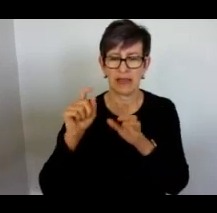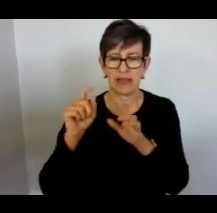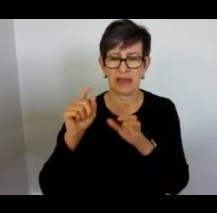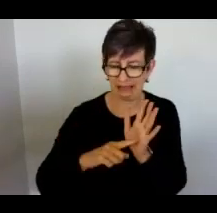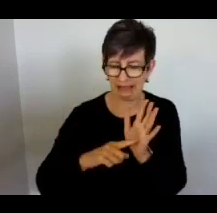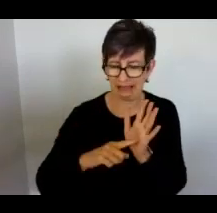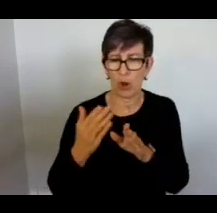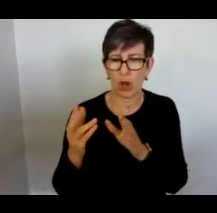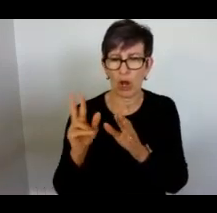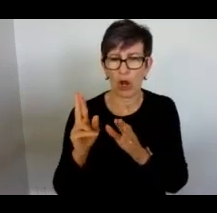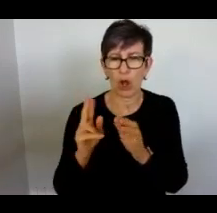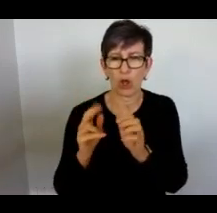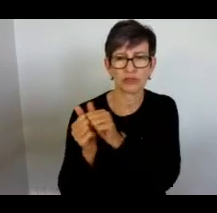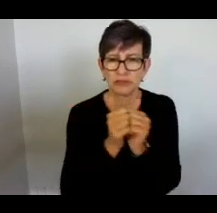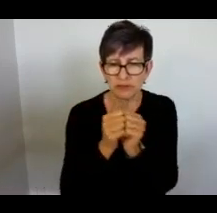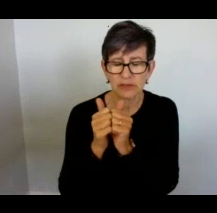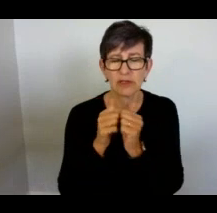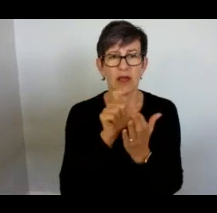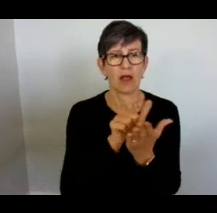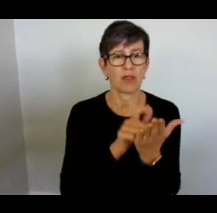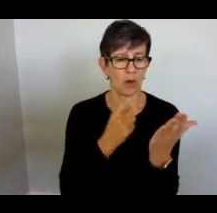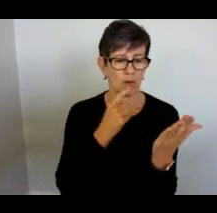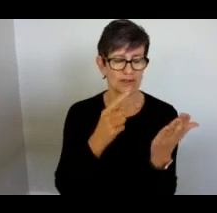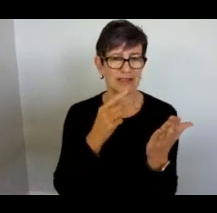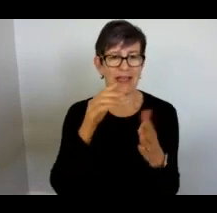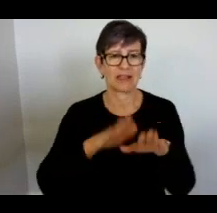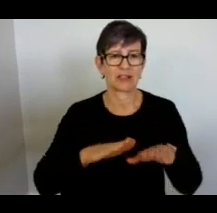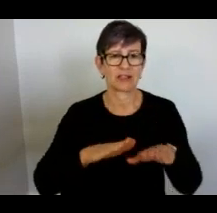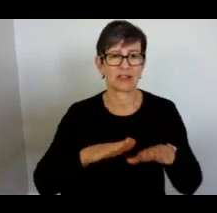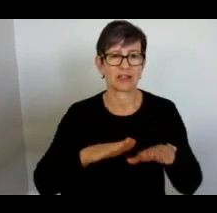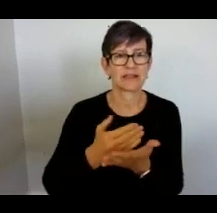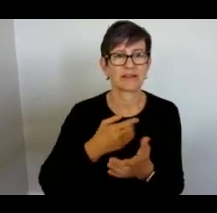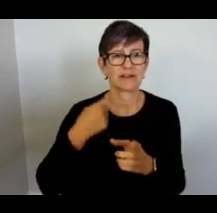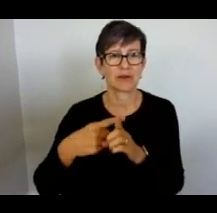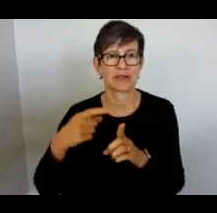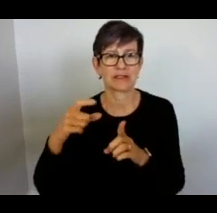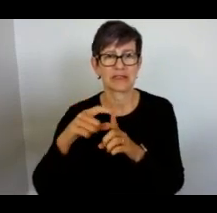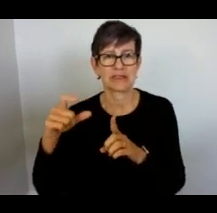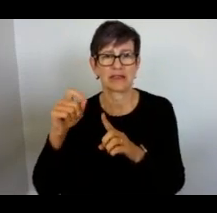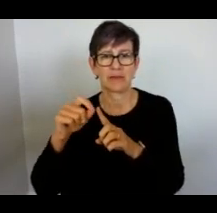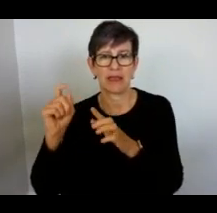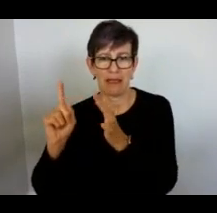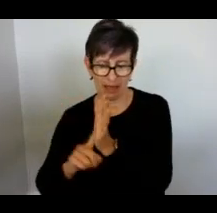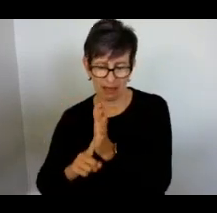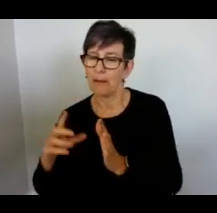it's required that child safety and DCPL do work collaboratively with each other.